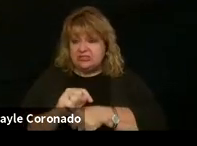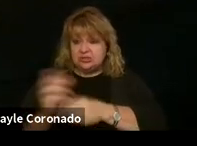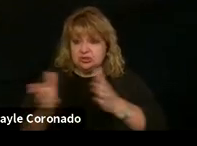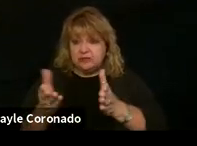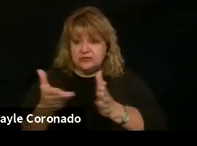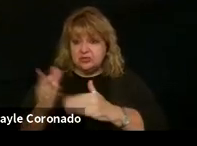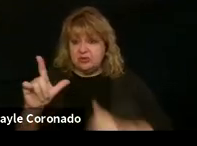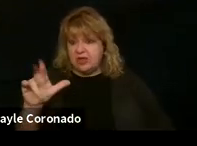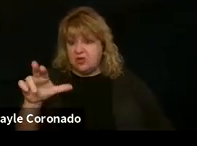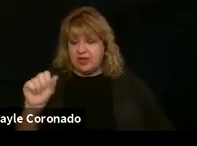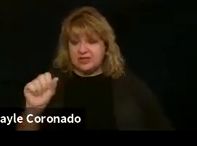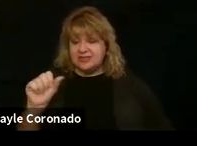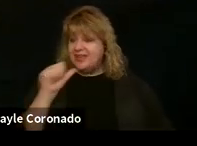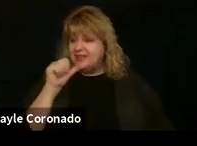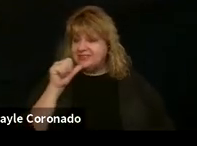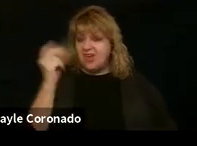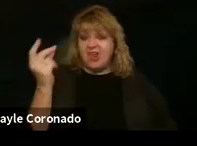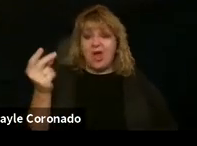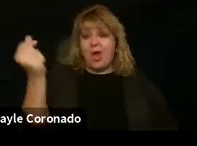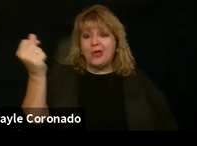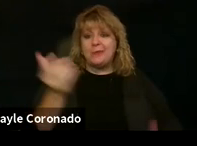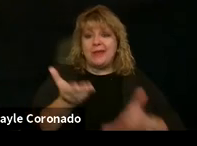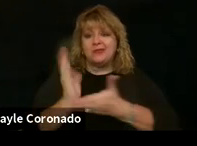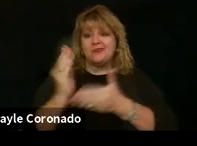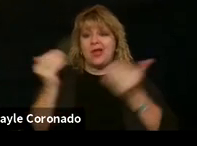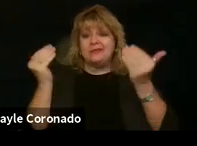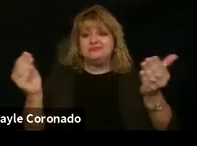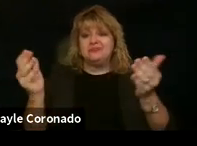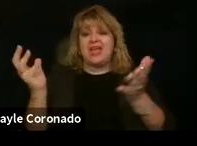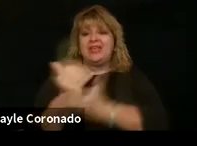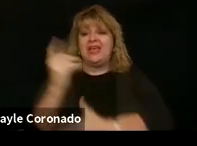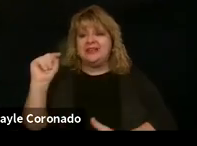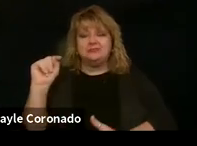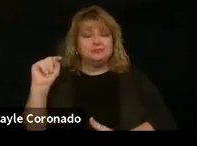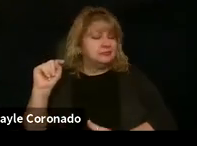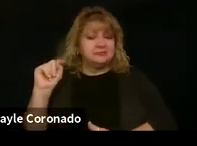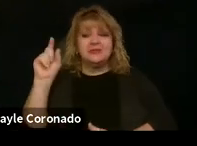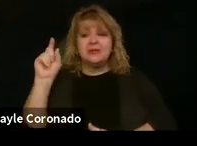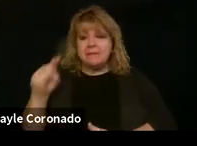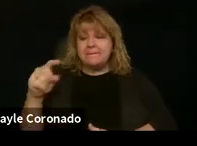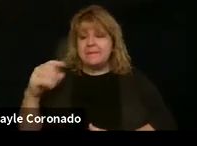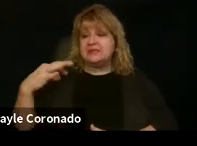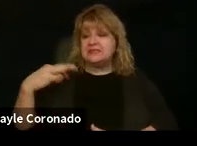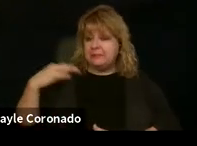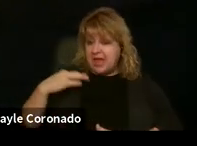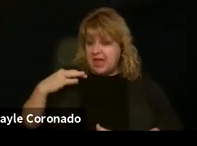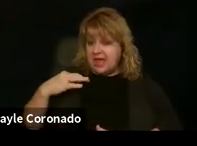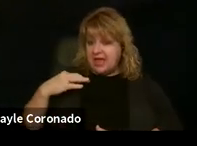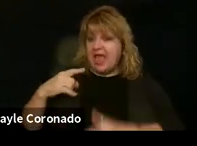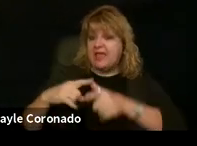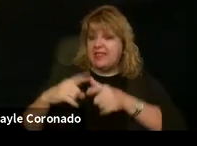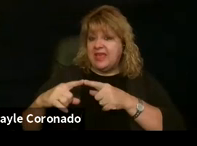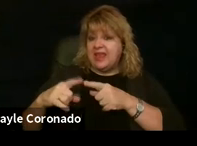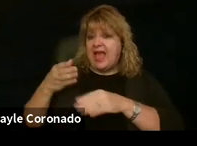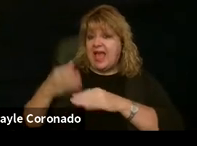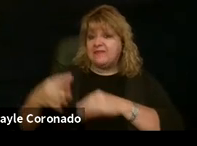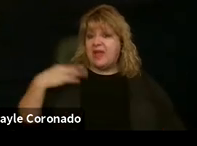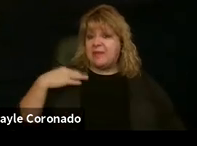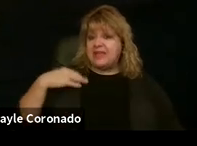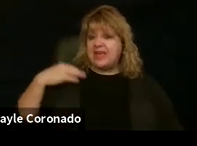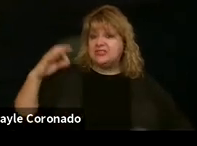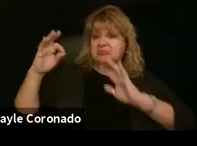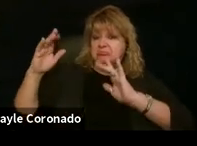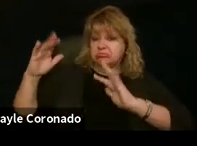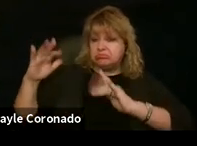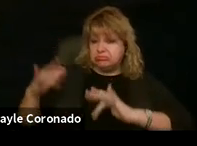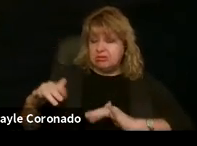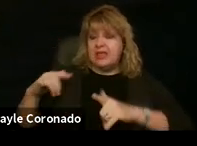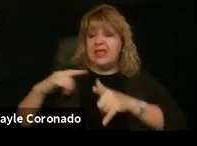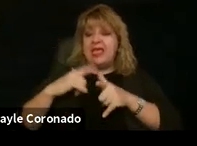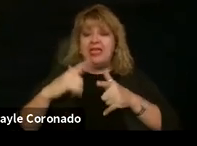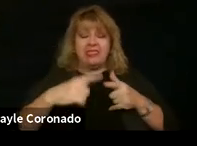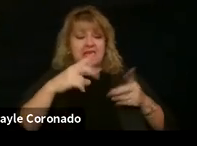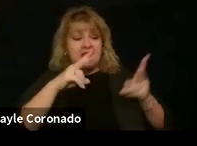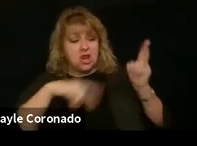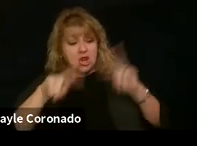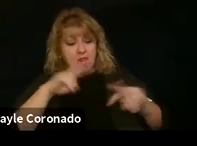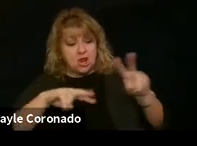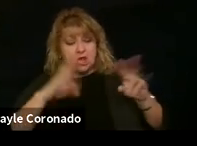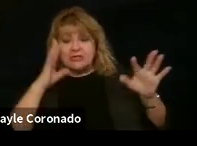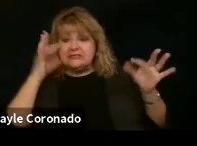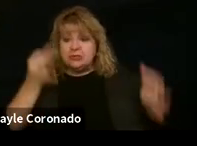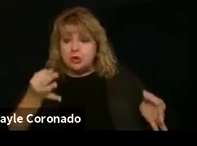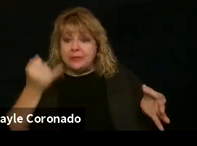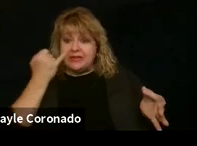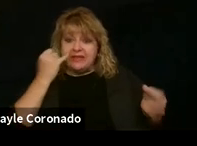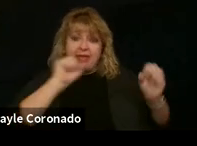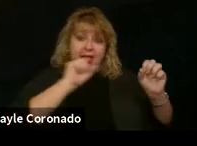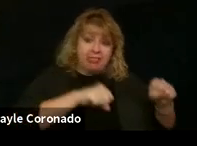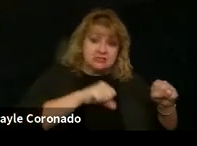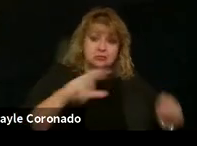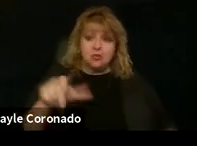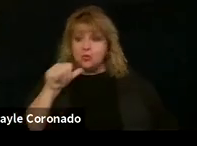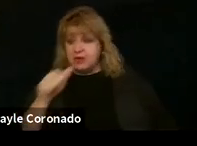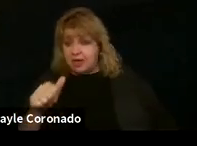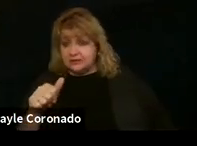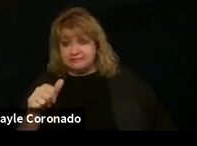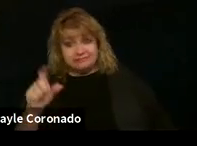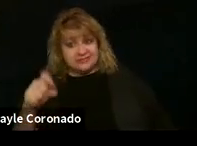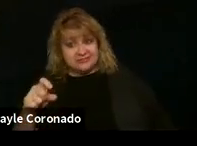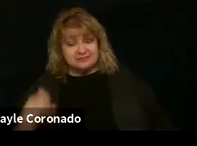There's no automatic entitlement to those services, you have to be deemed eligible, and part of that is going through the application process.